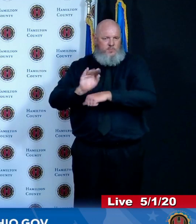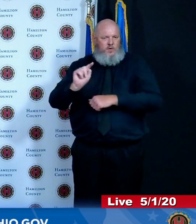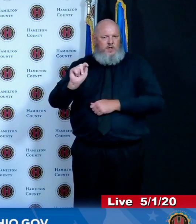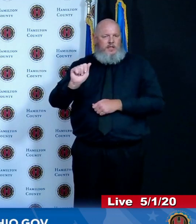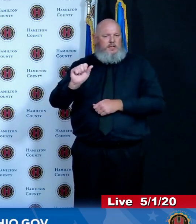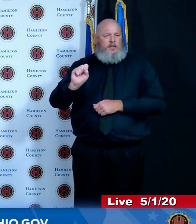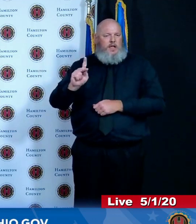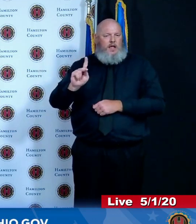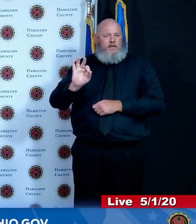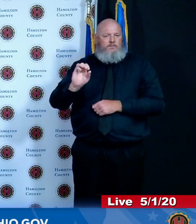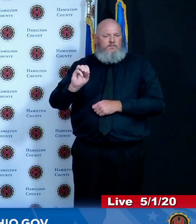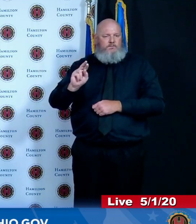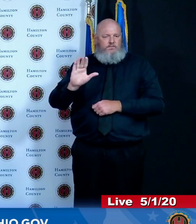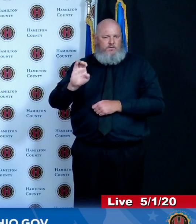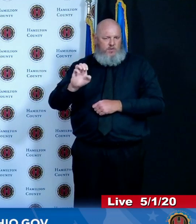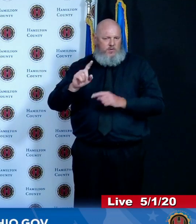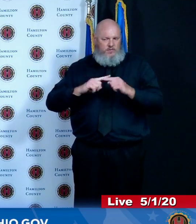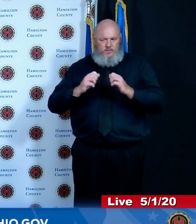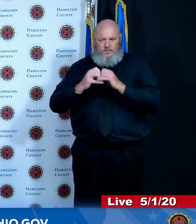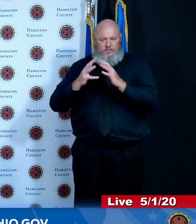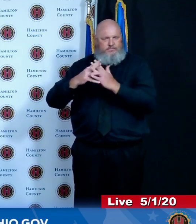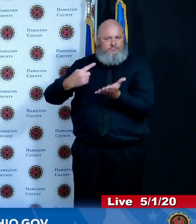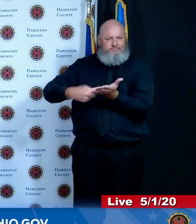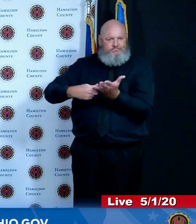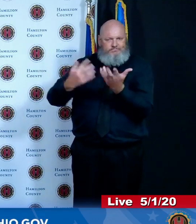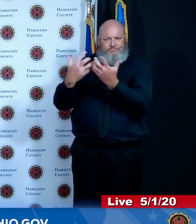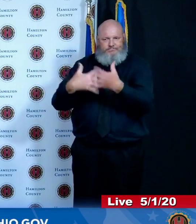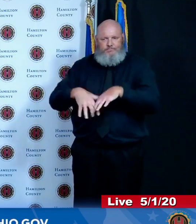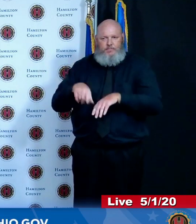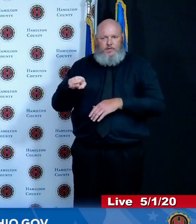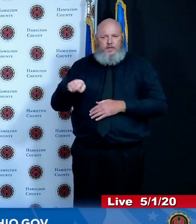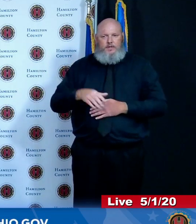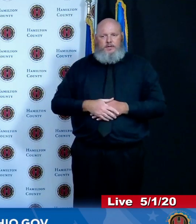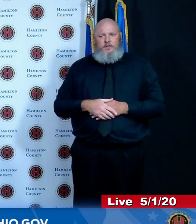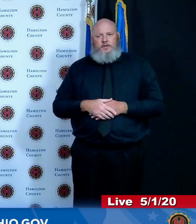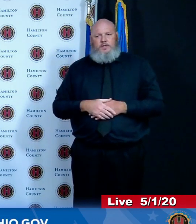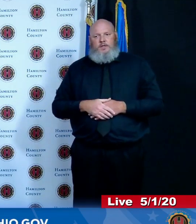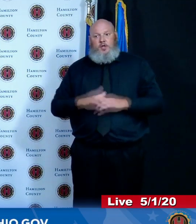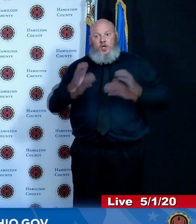this time as far as dine-in service that is still closed we saw that schools and